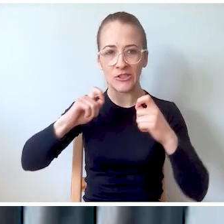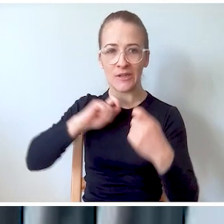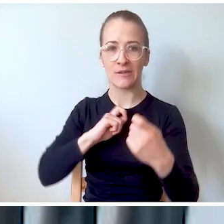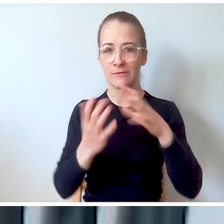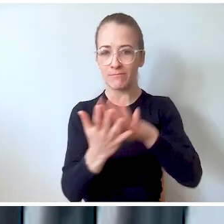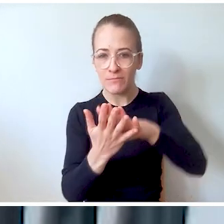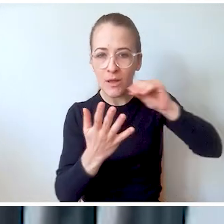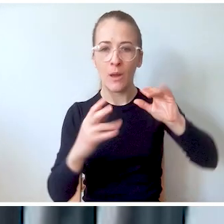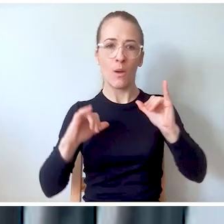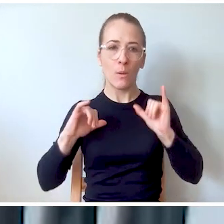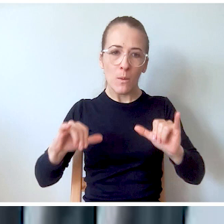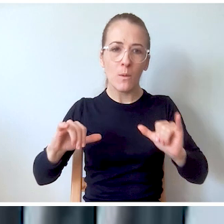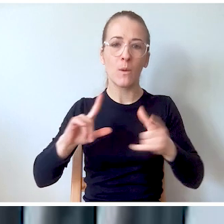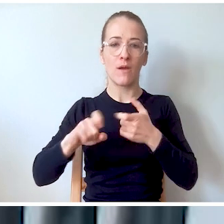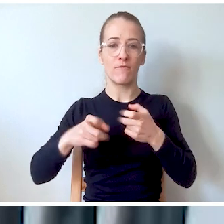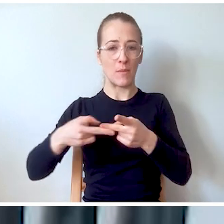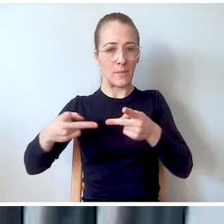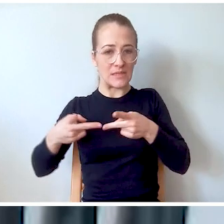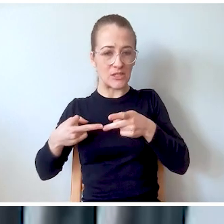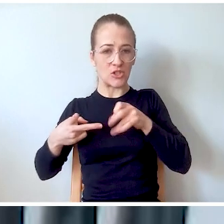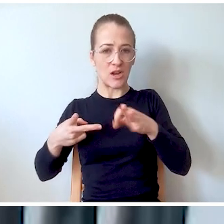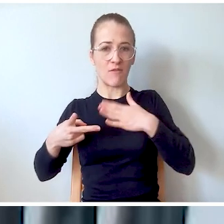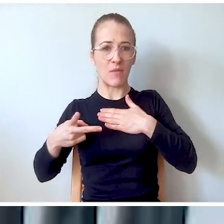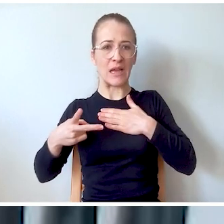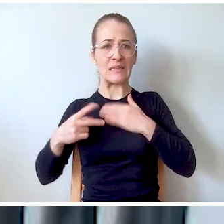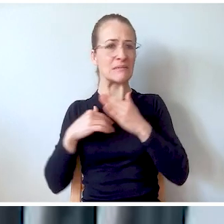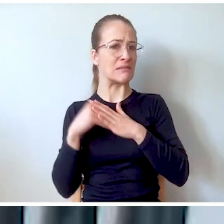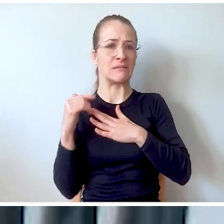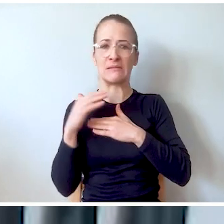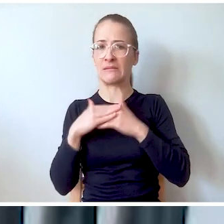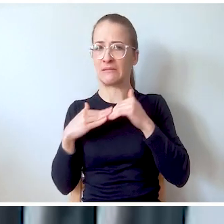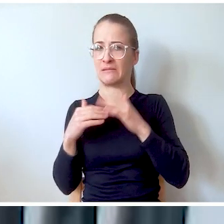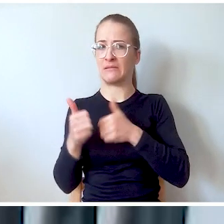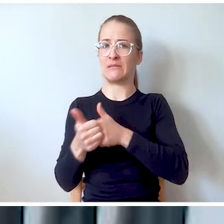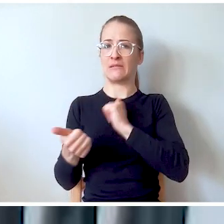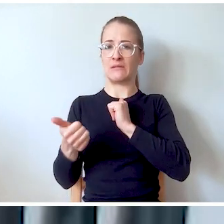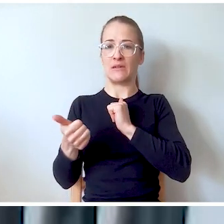to get from a position of my own discomfort to one of empowerment.